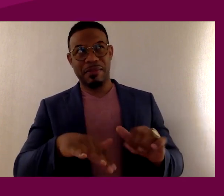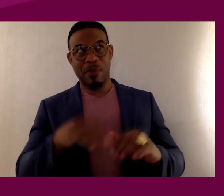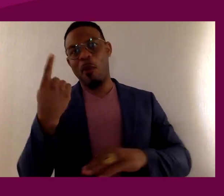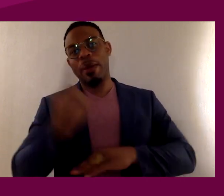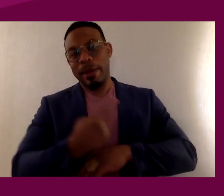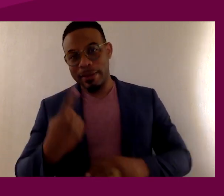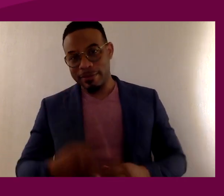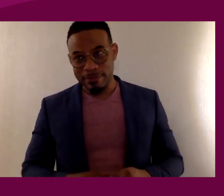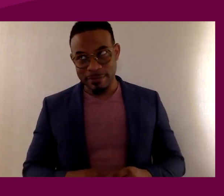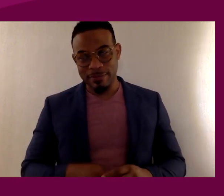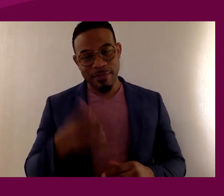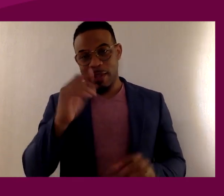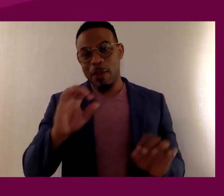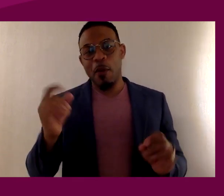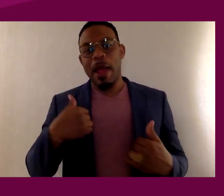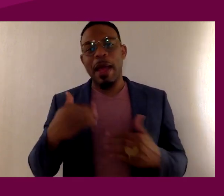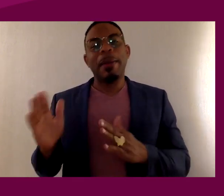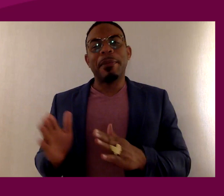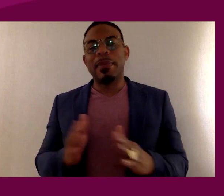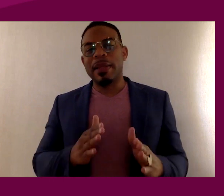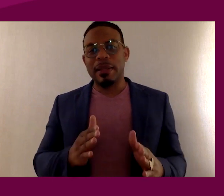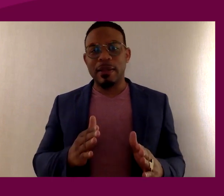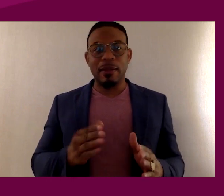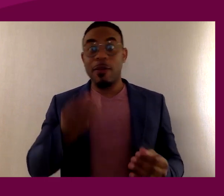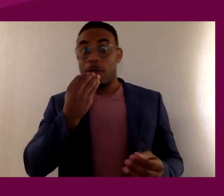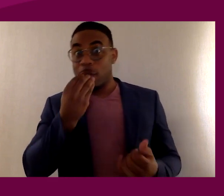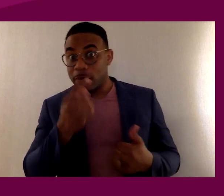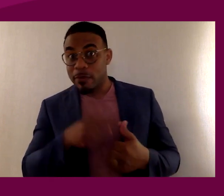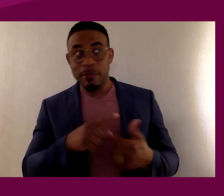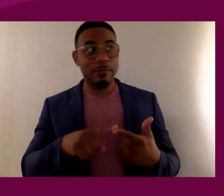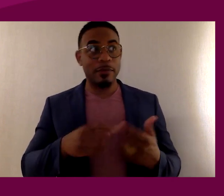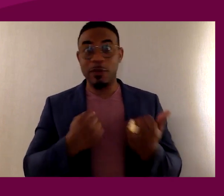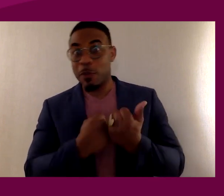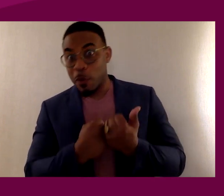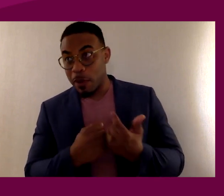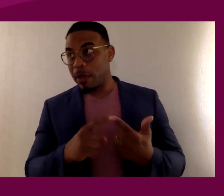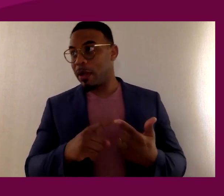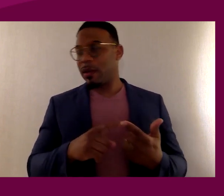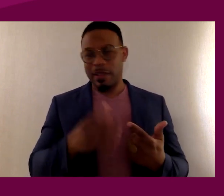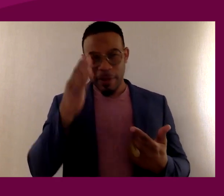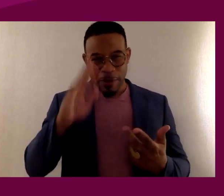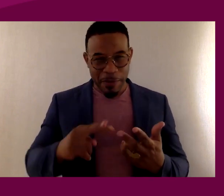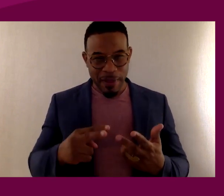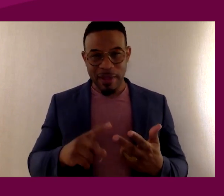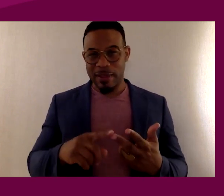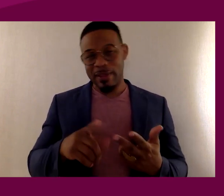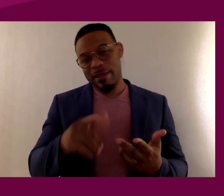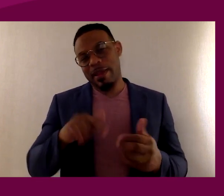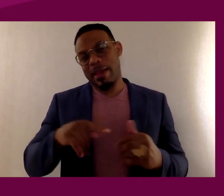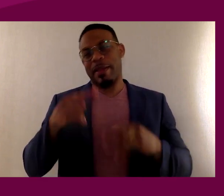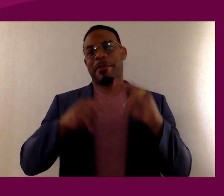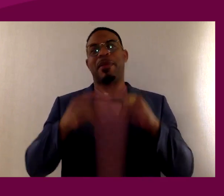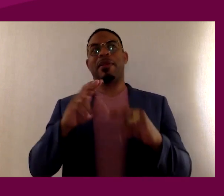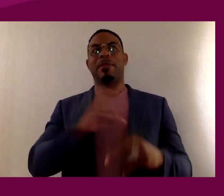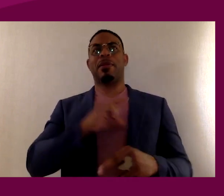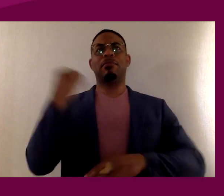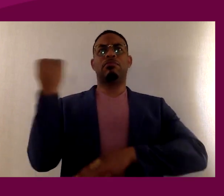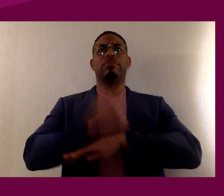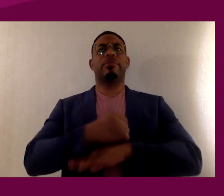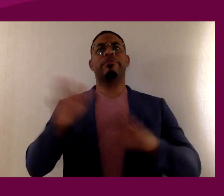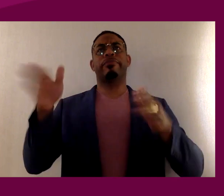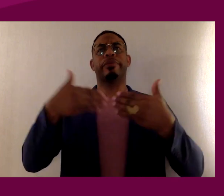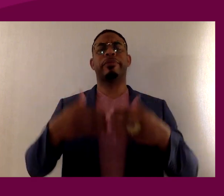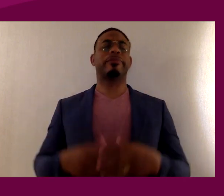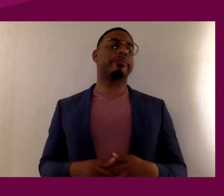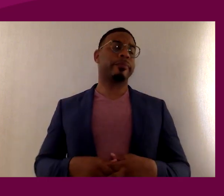cities lasted basically a day, because nobody had planned food support. You're in a building and